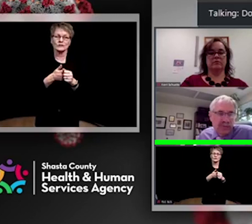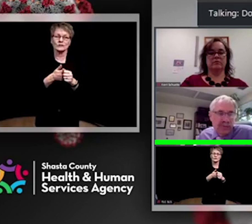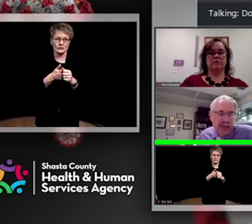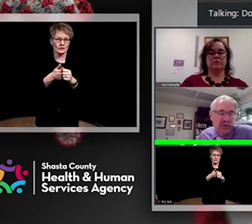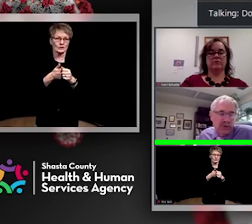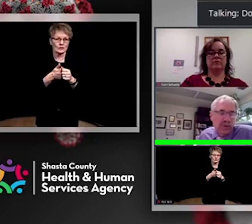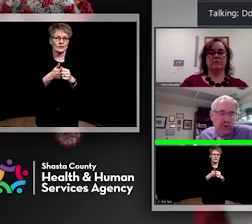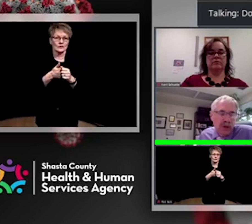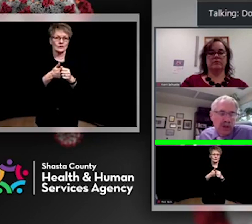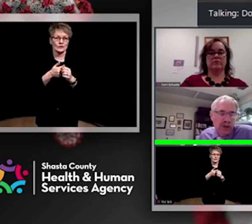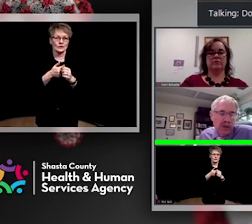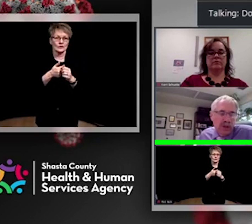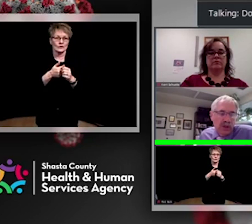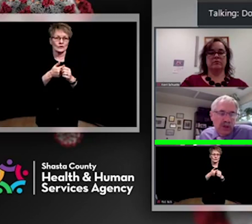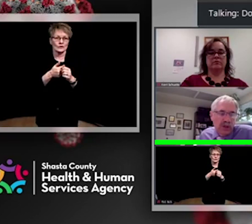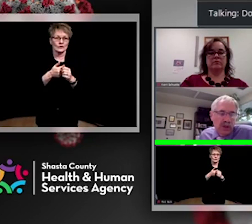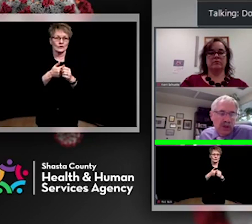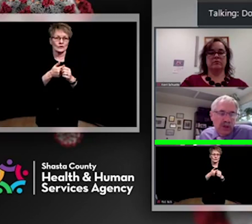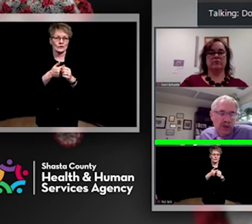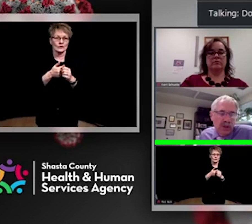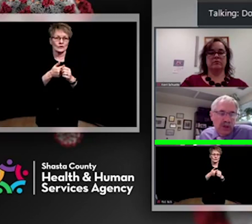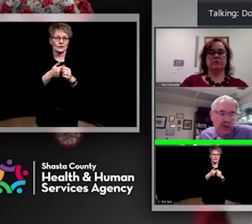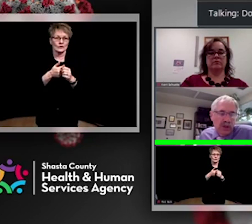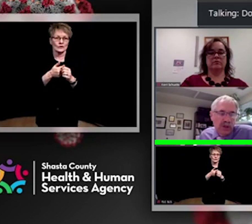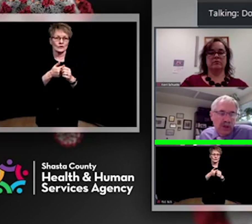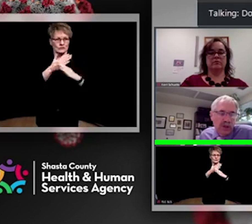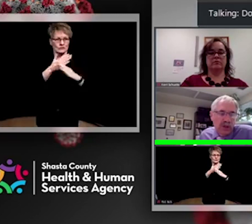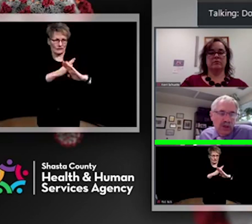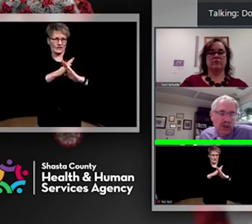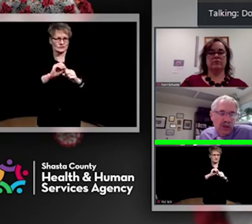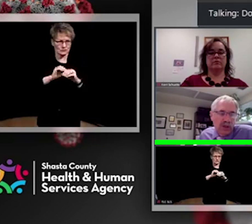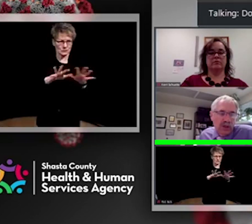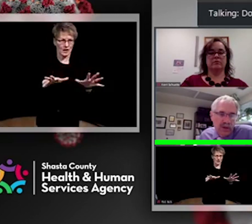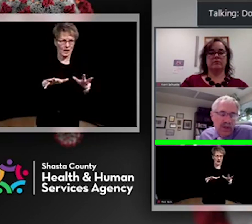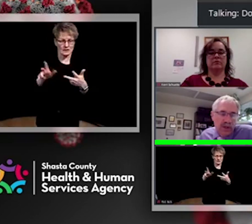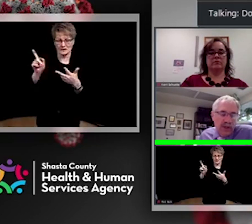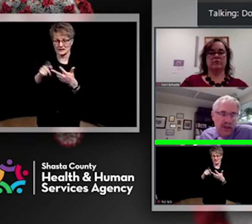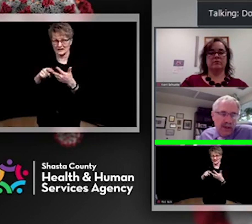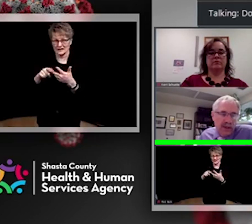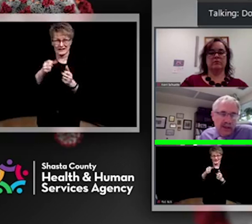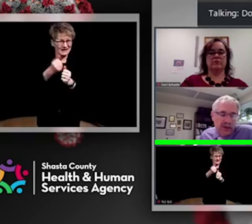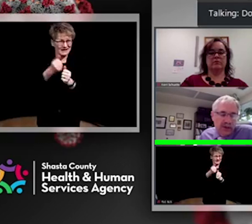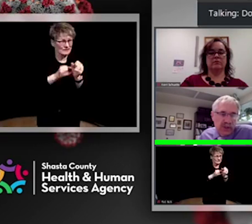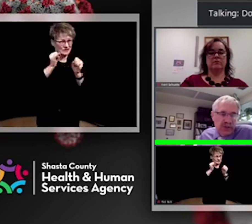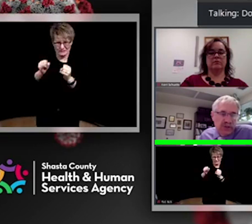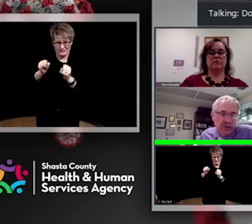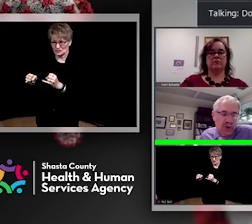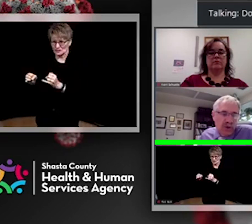their behavior. We all need to work together. We need to create a culture of care and concern